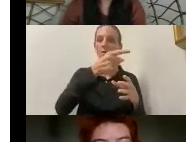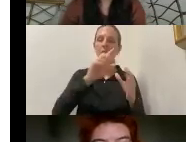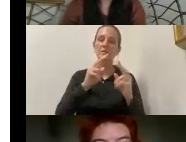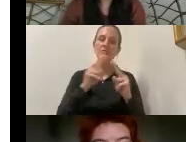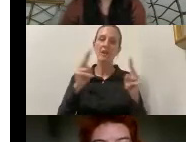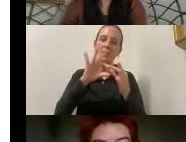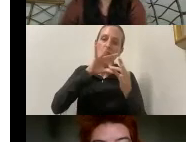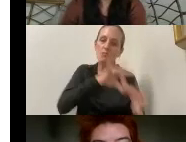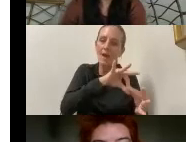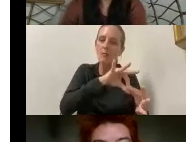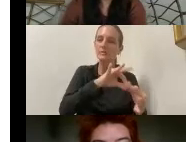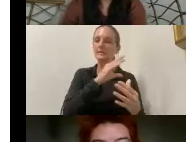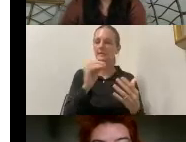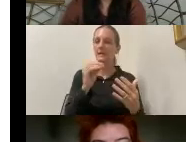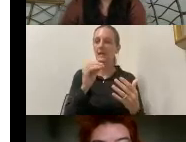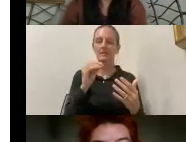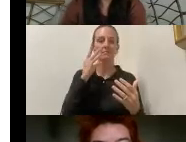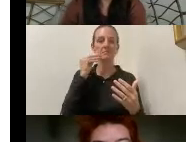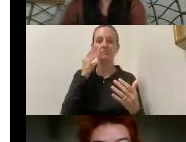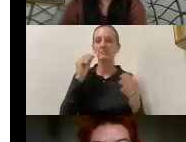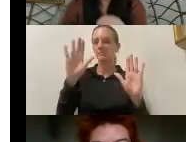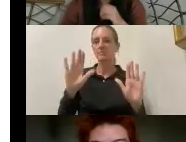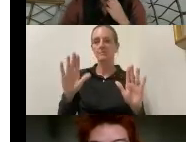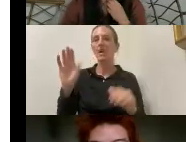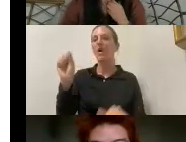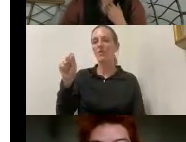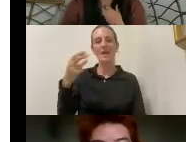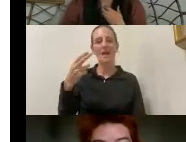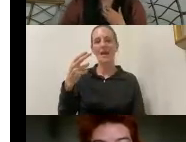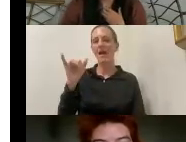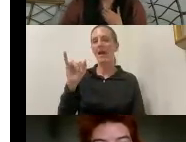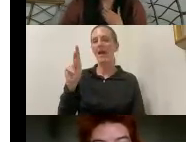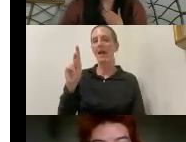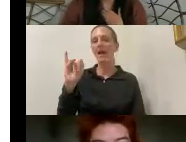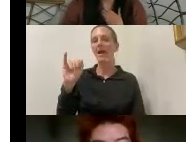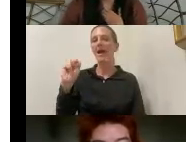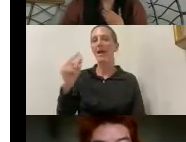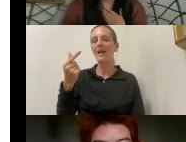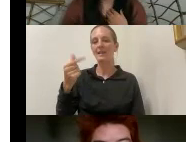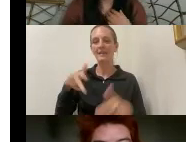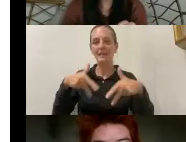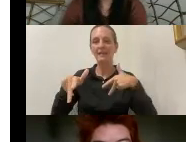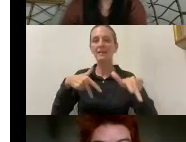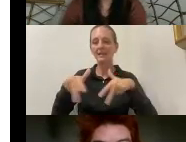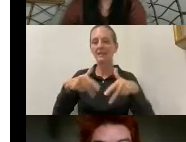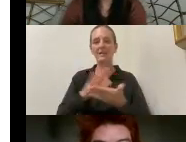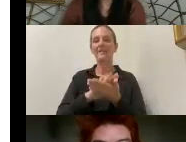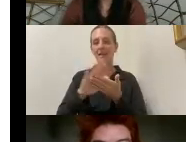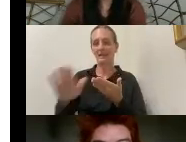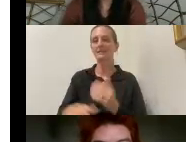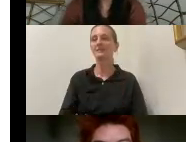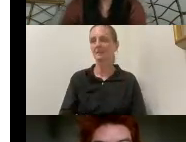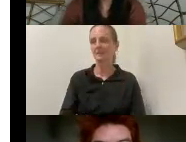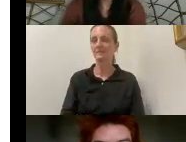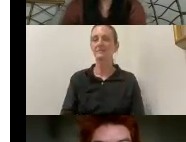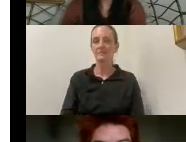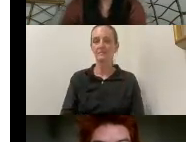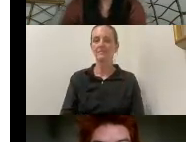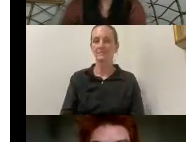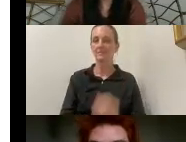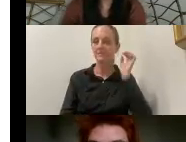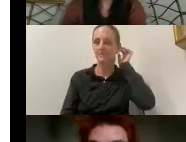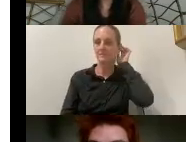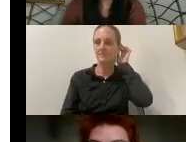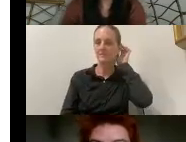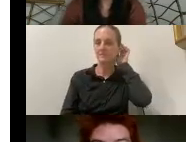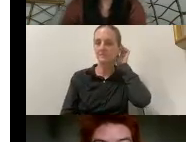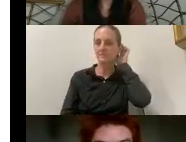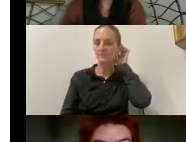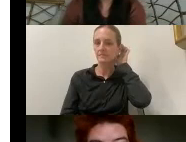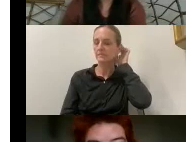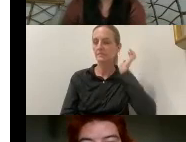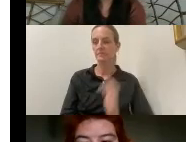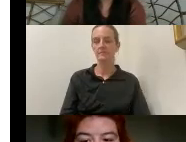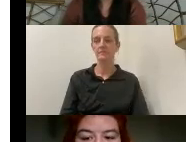Oh and hiking, oh that's so nice.